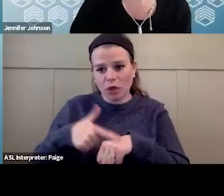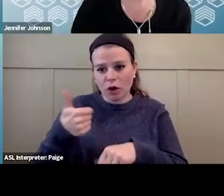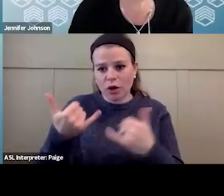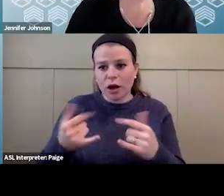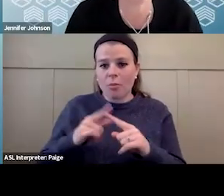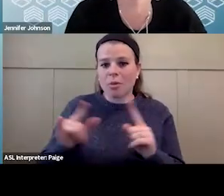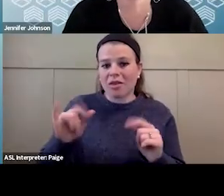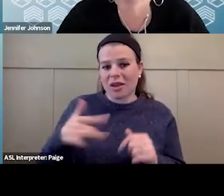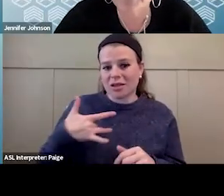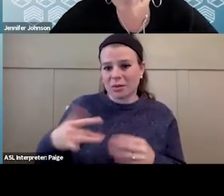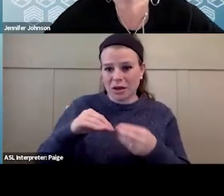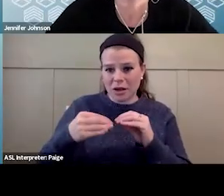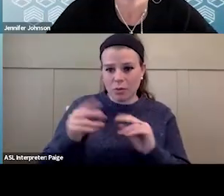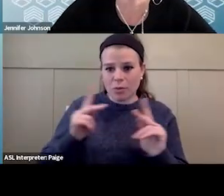talk about in law enforcement.